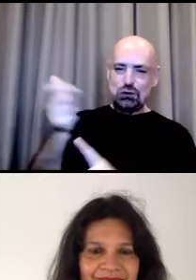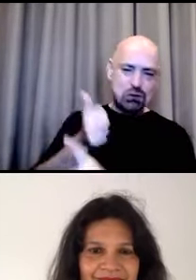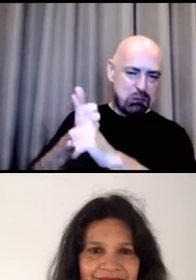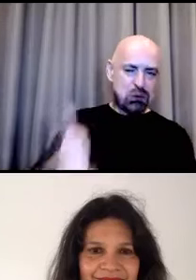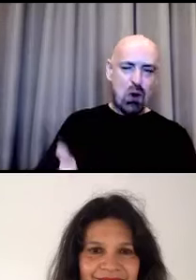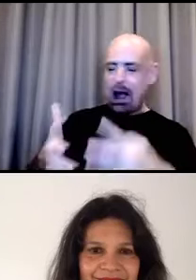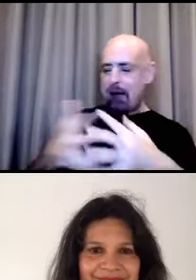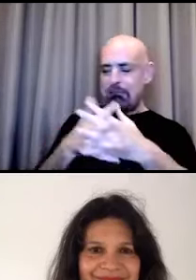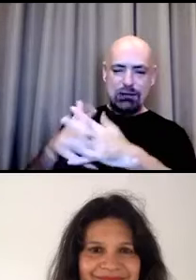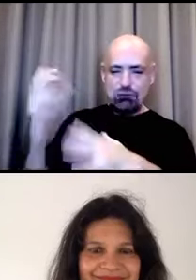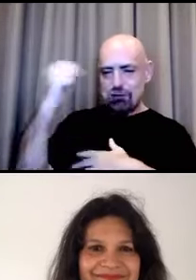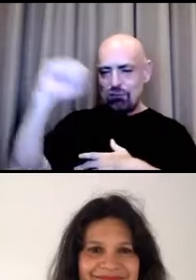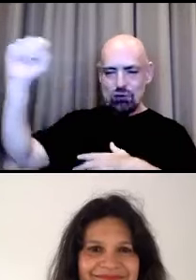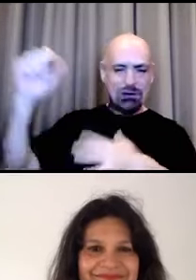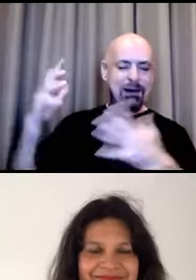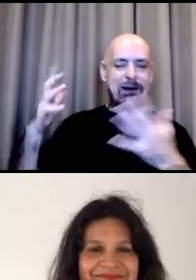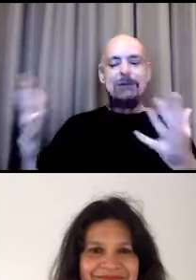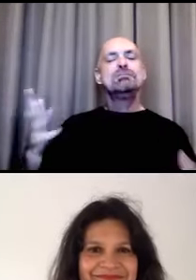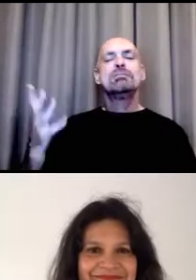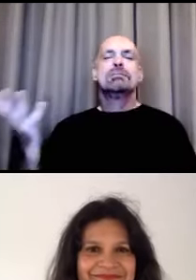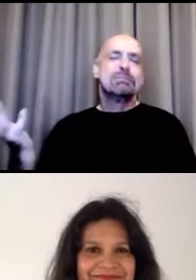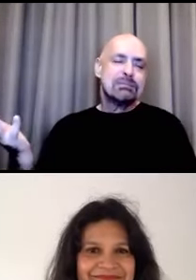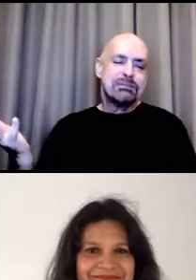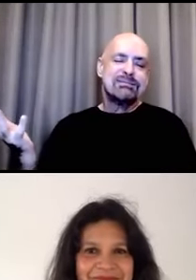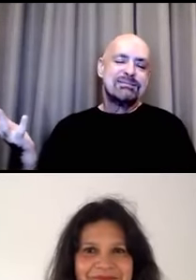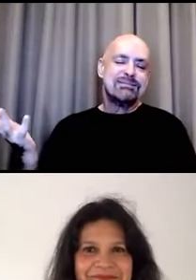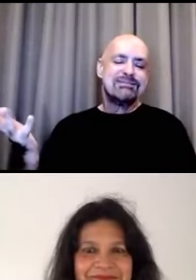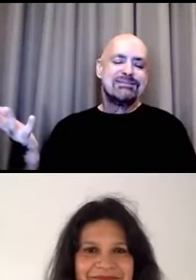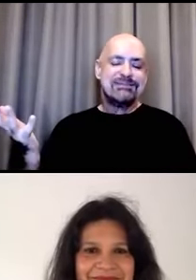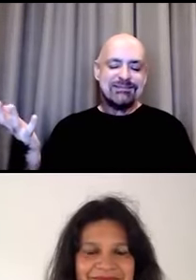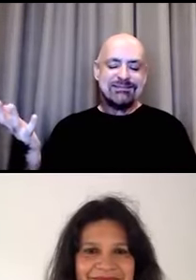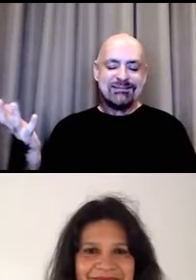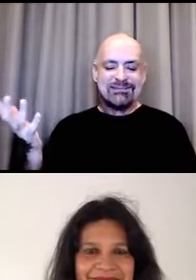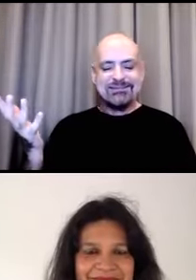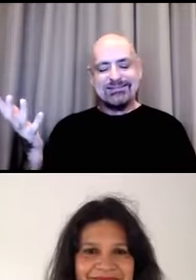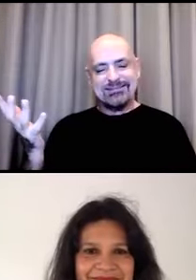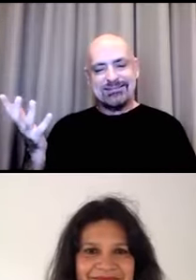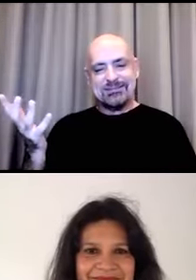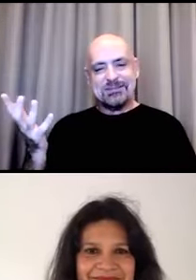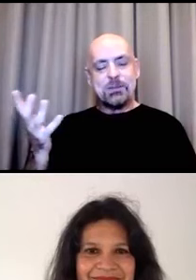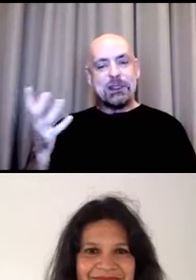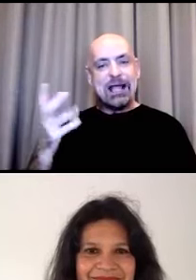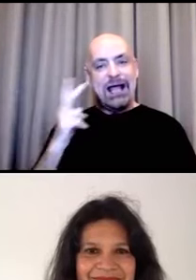certain ways and he tt that ideally they should have been different